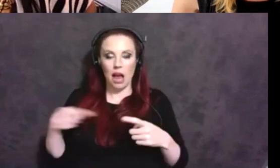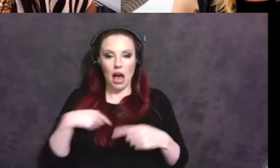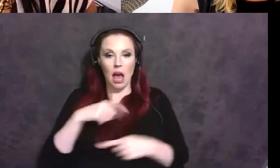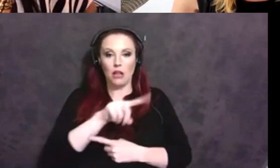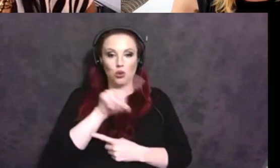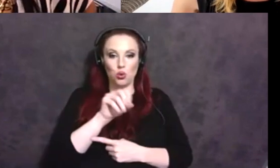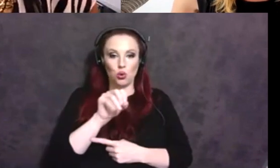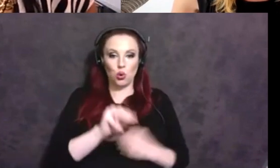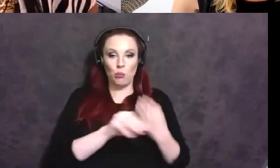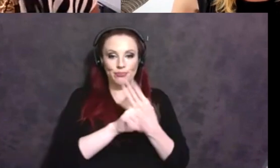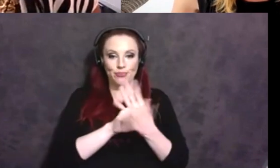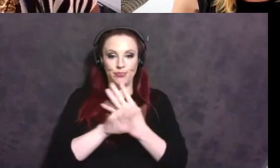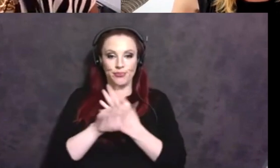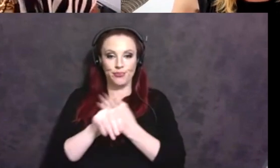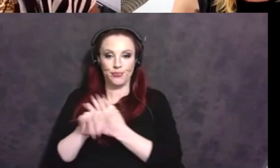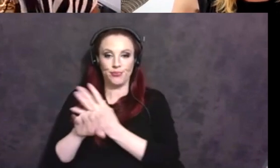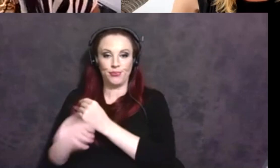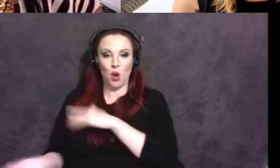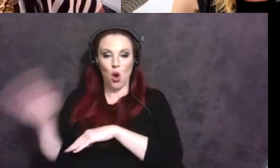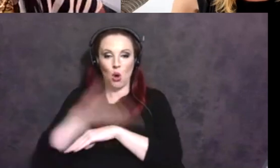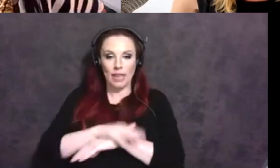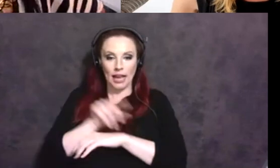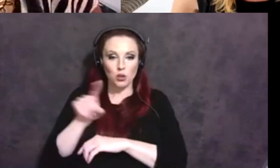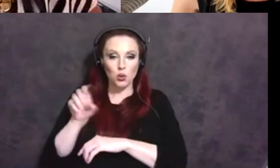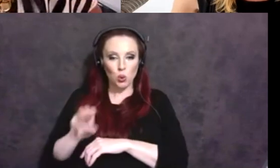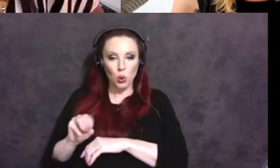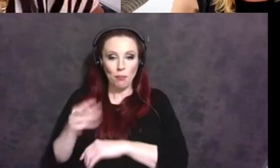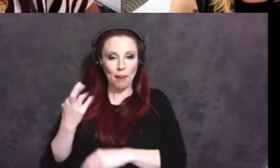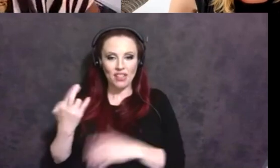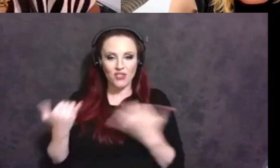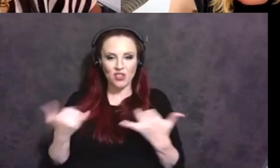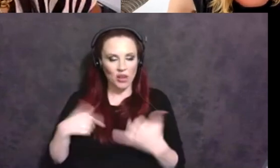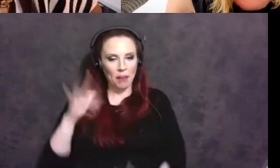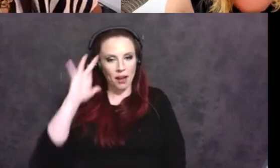system, we say to your body, you are going to be OK. Earlier today, let me give you an